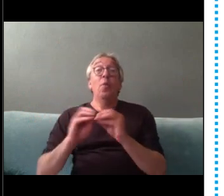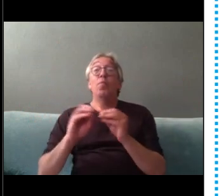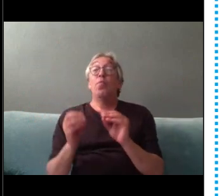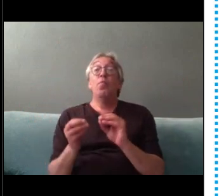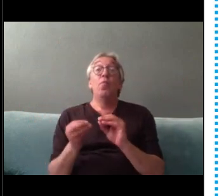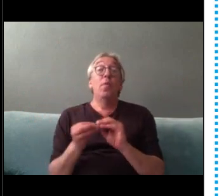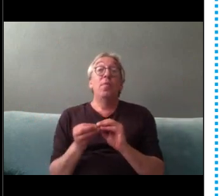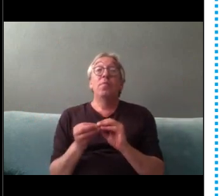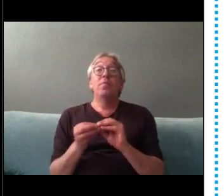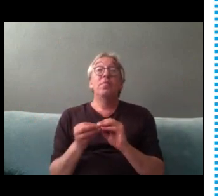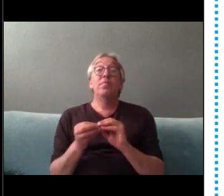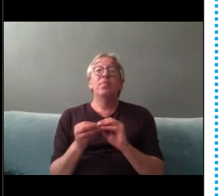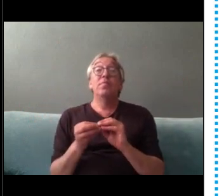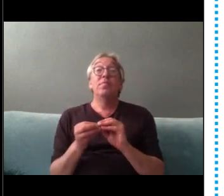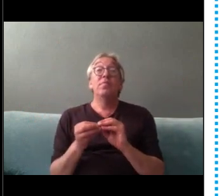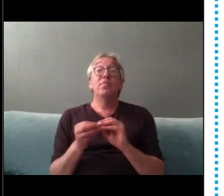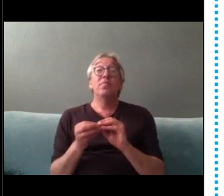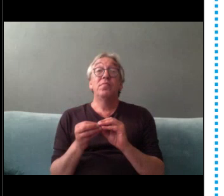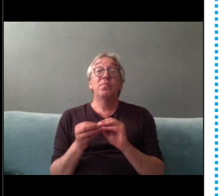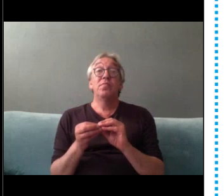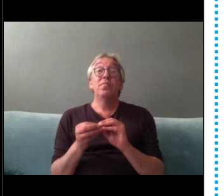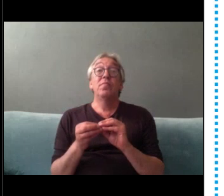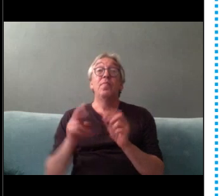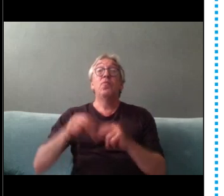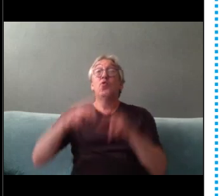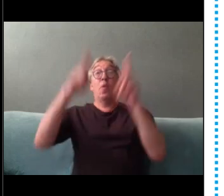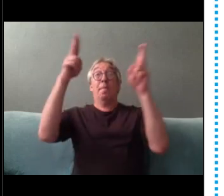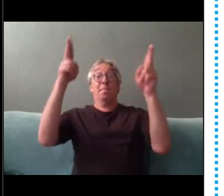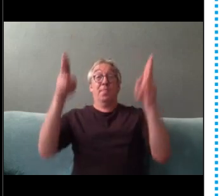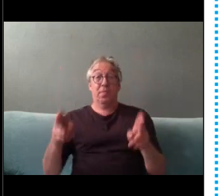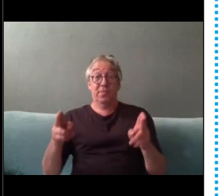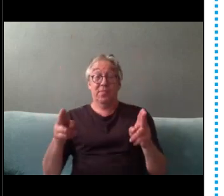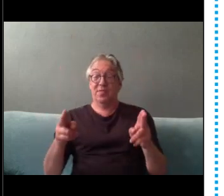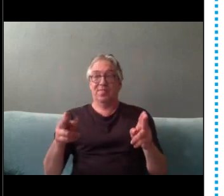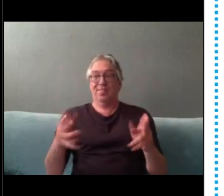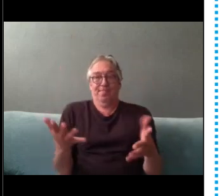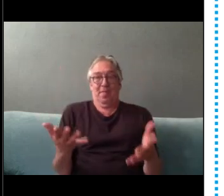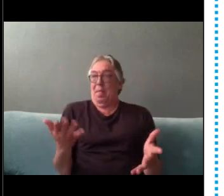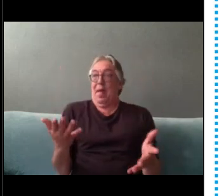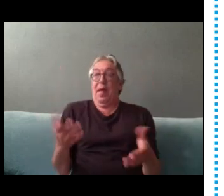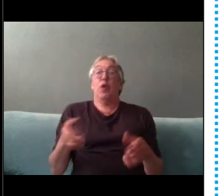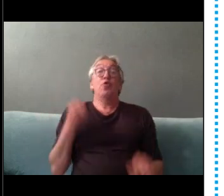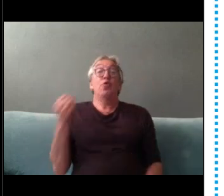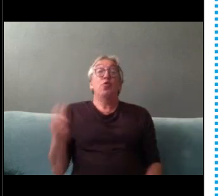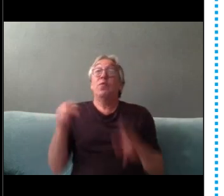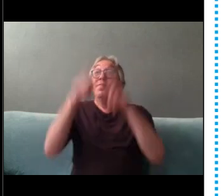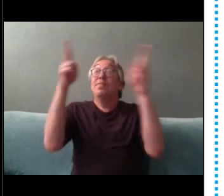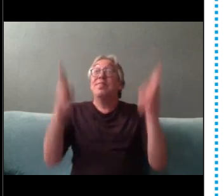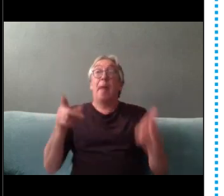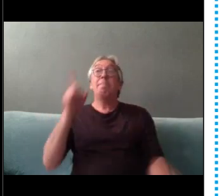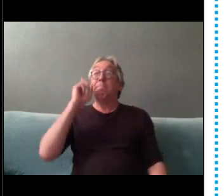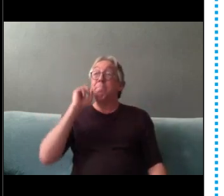Is there a need to upgrade infrastructure in order to allow accessible services to be provided?